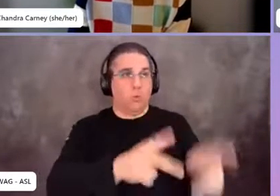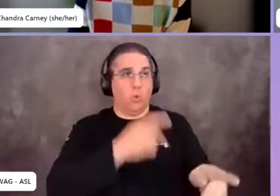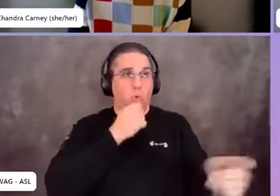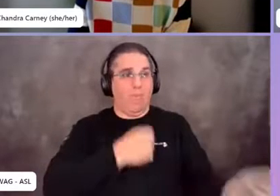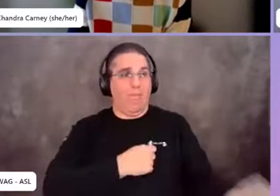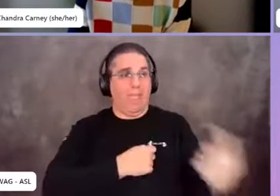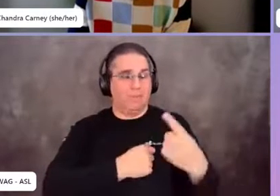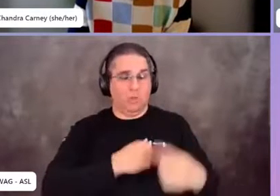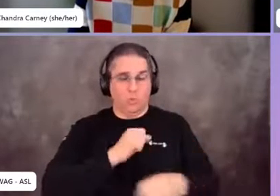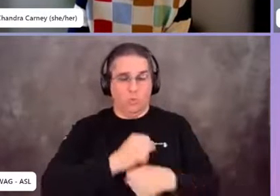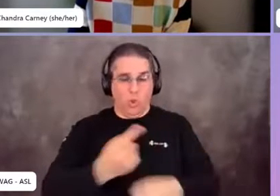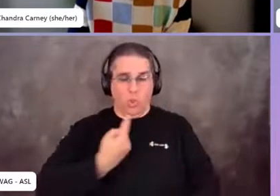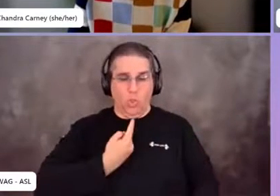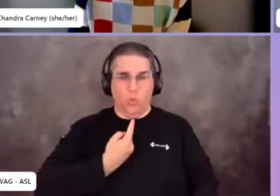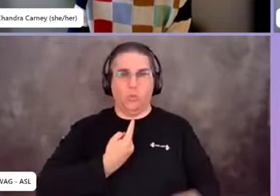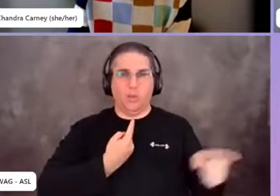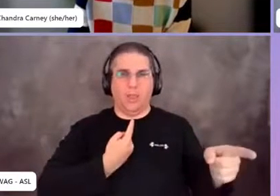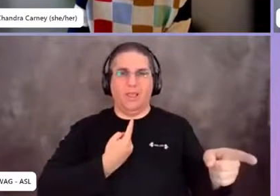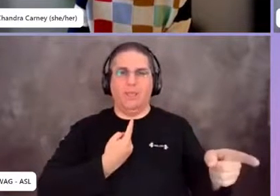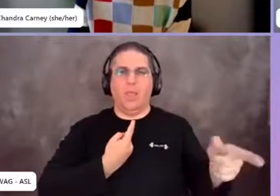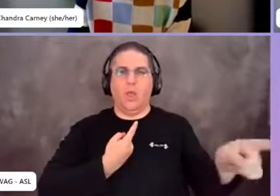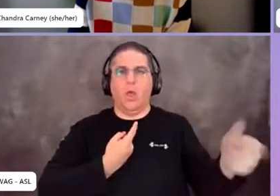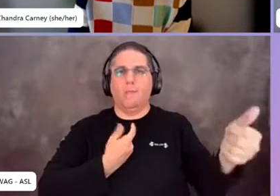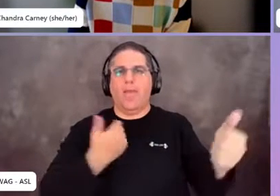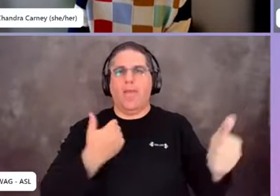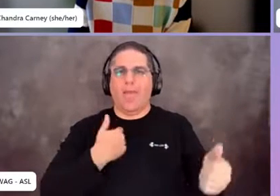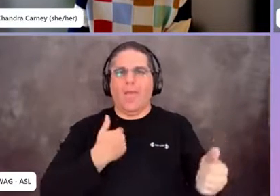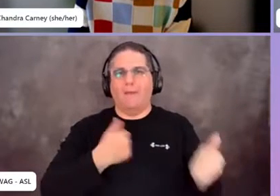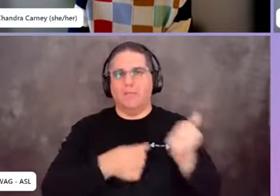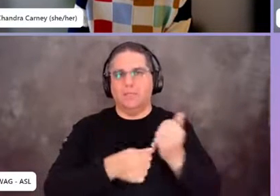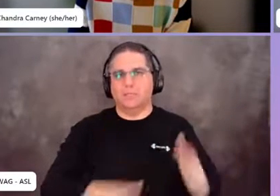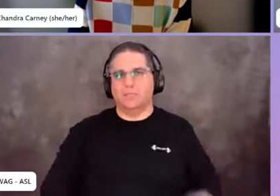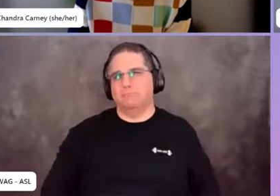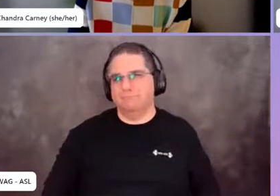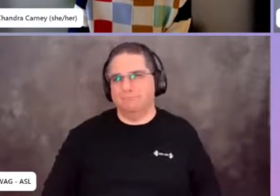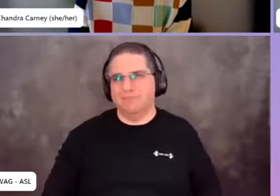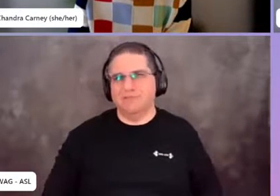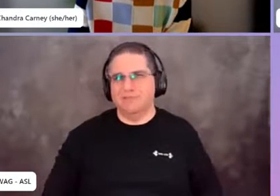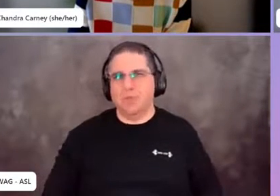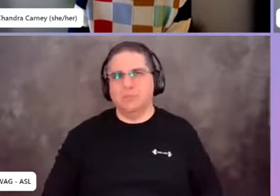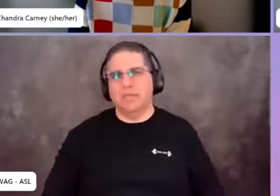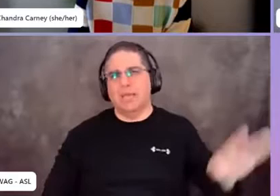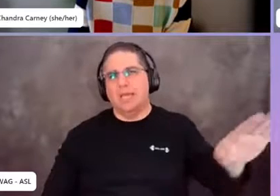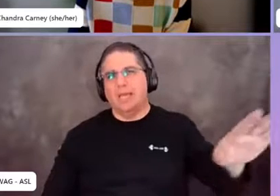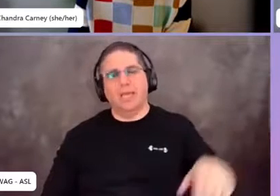just wanna say one more thing. The answers are great there, but a lot of times the person that is